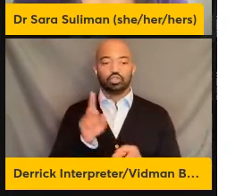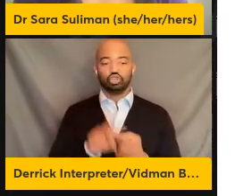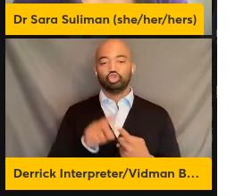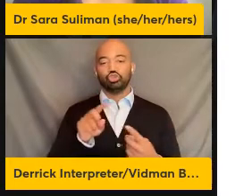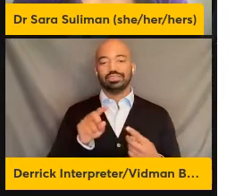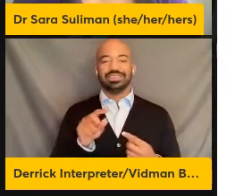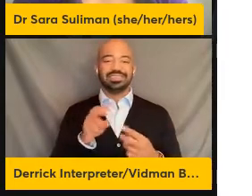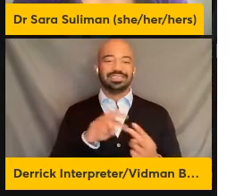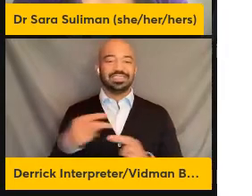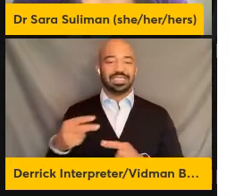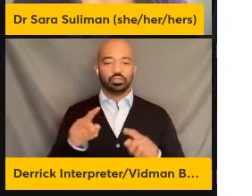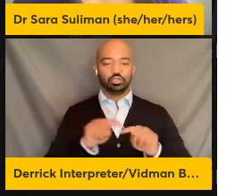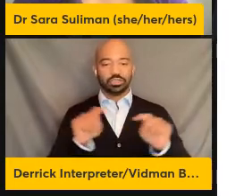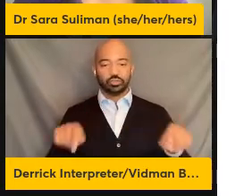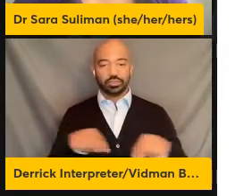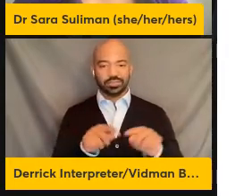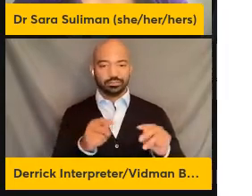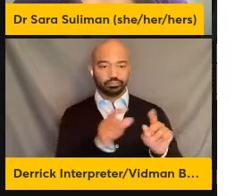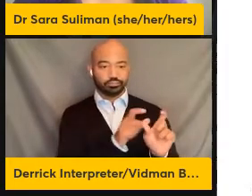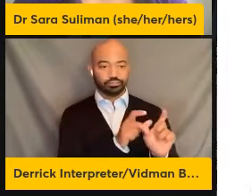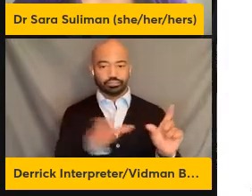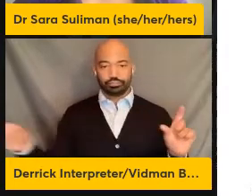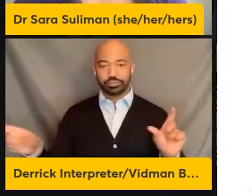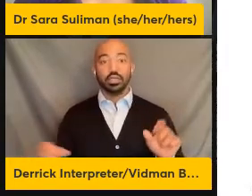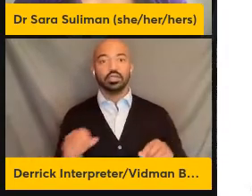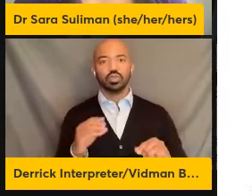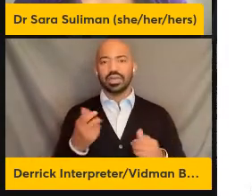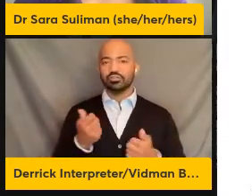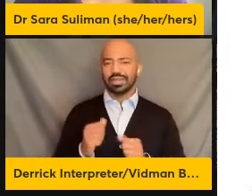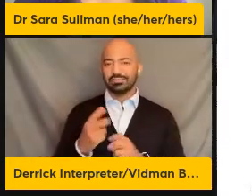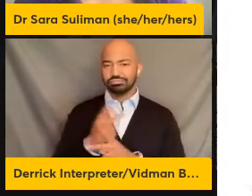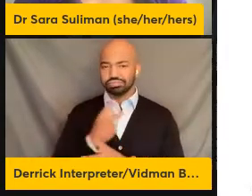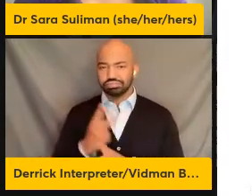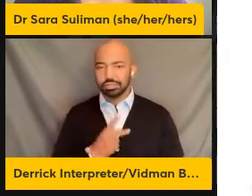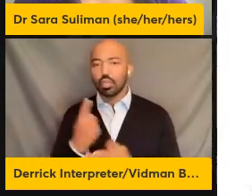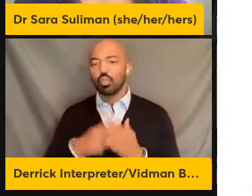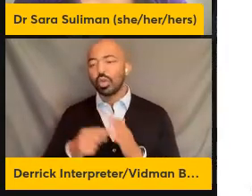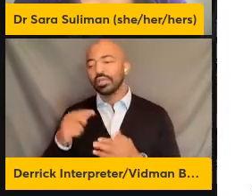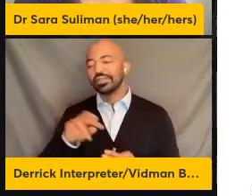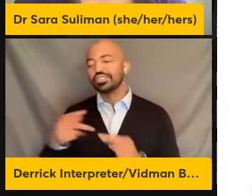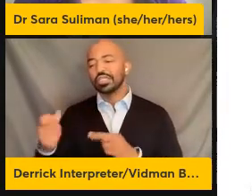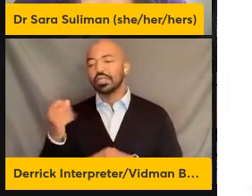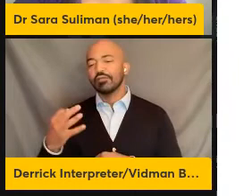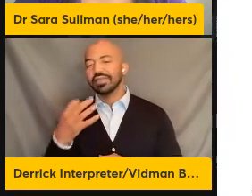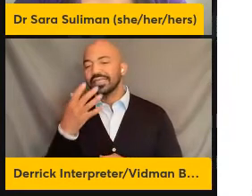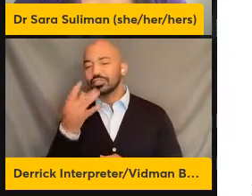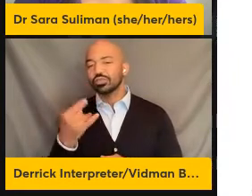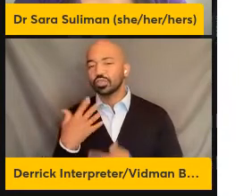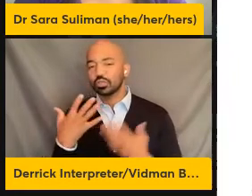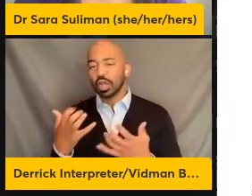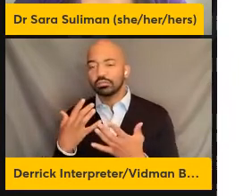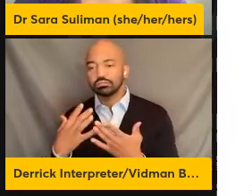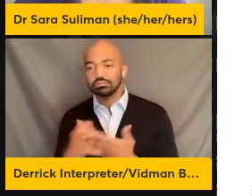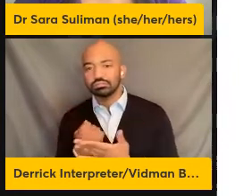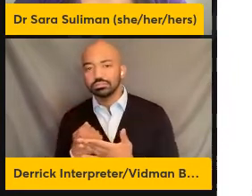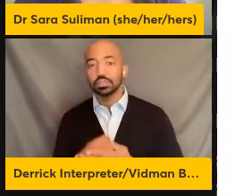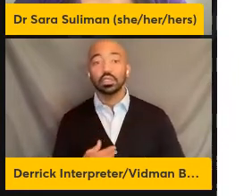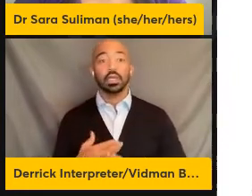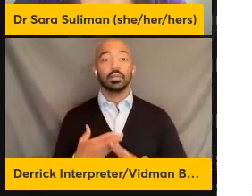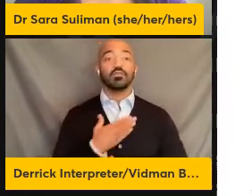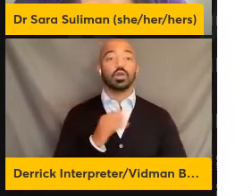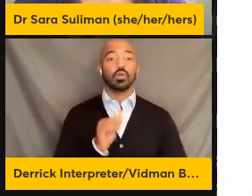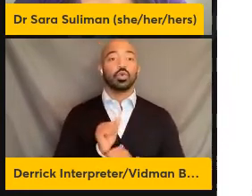other data sets to help identify what the gene of interest would be. So I worked previously at the University of Cape Town with